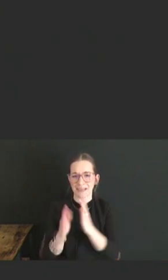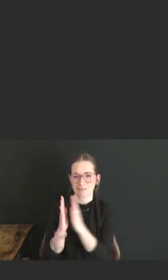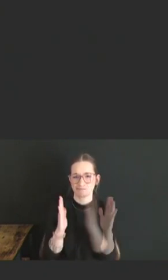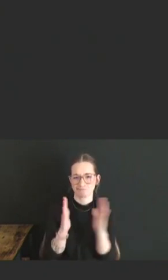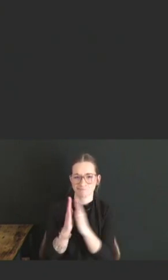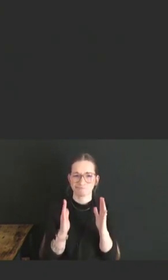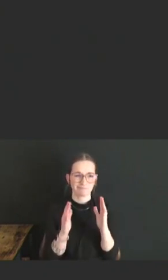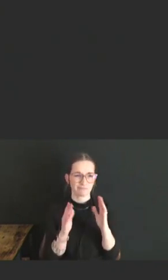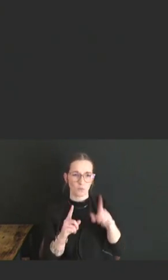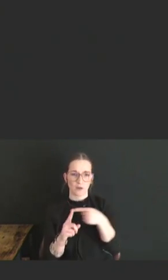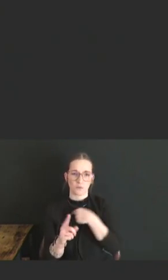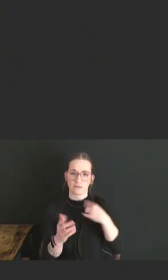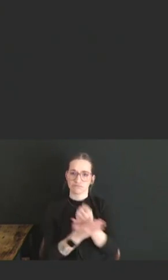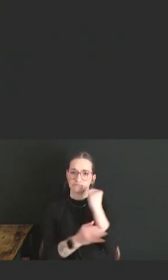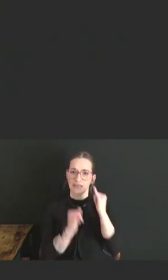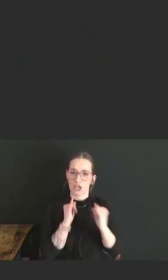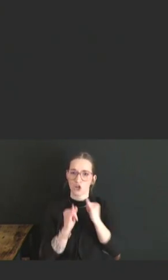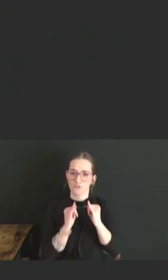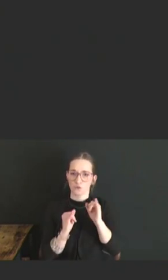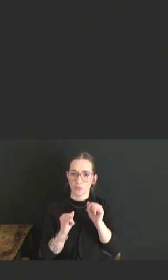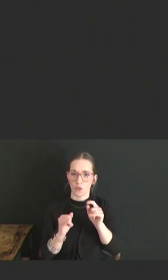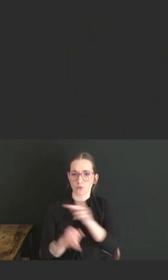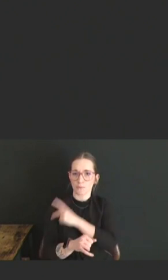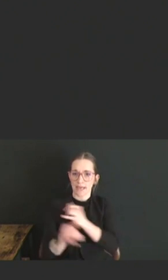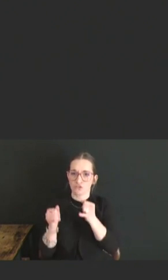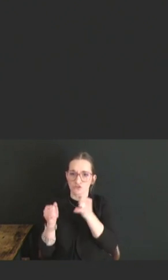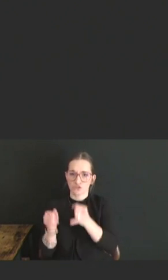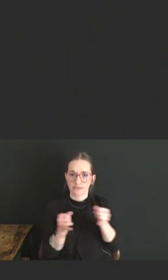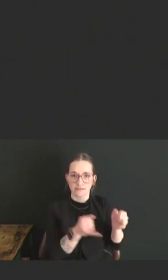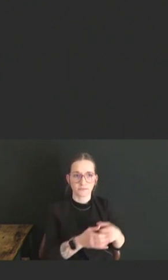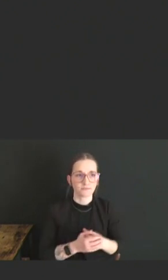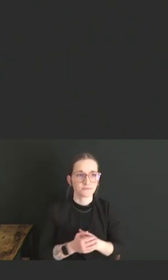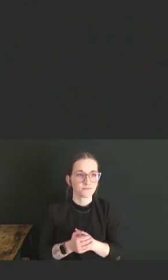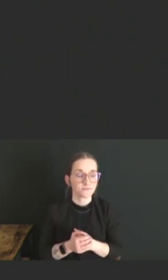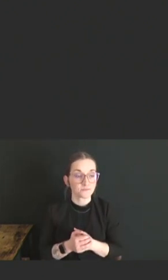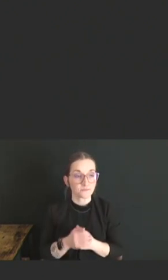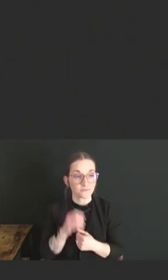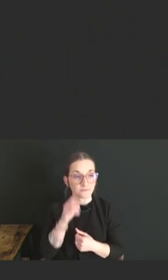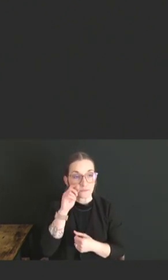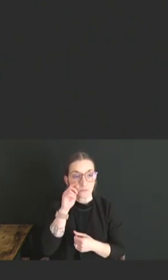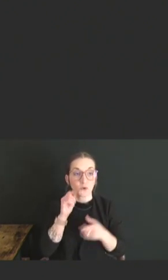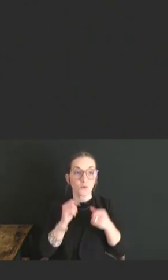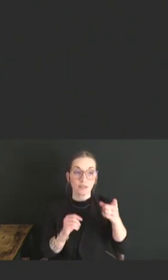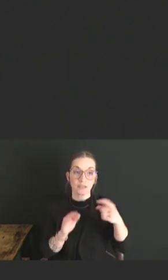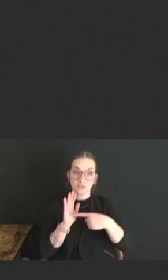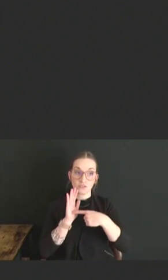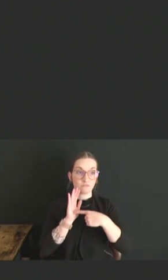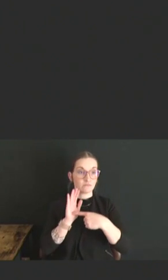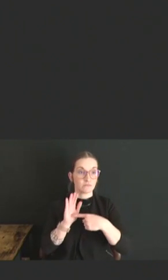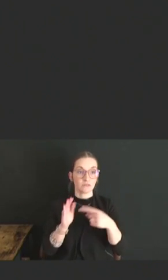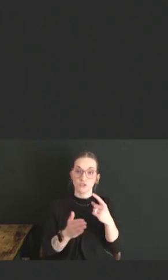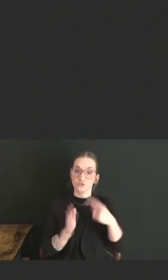So this slide shows the demographics of patients who completed the one year survey. If we look at